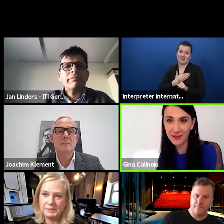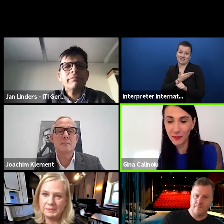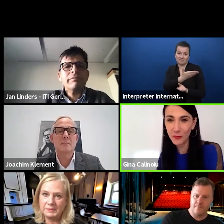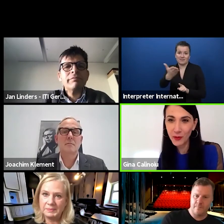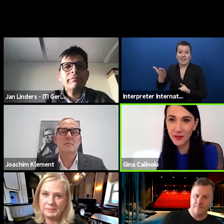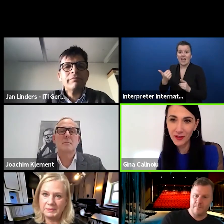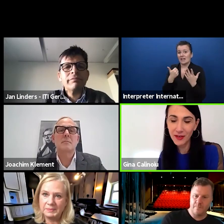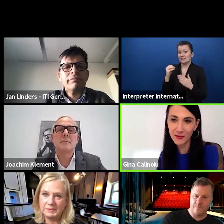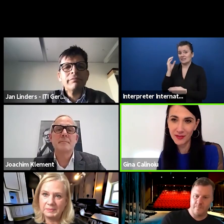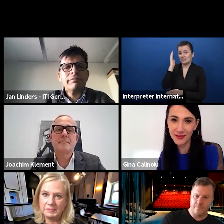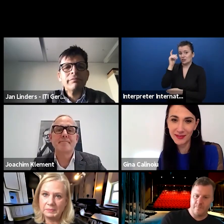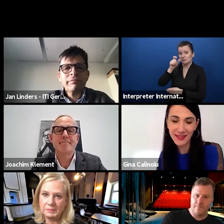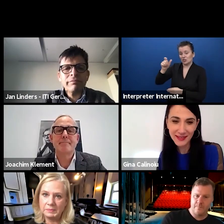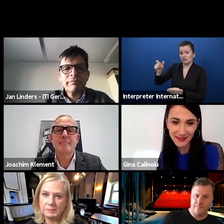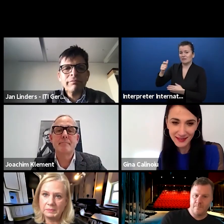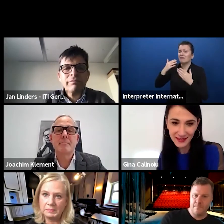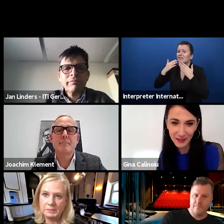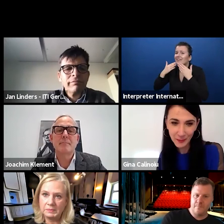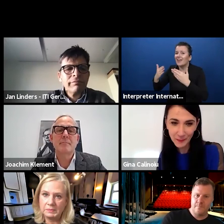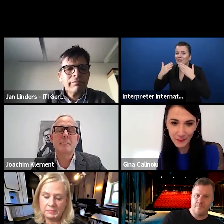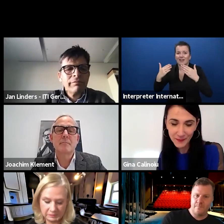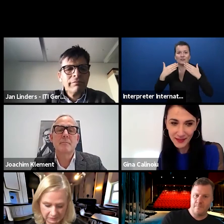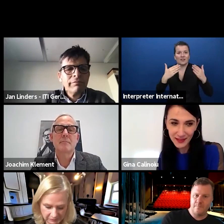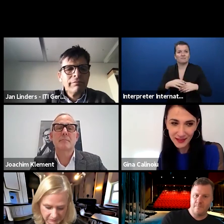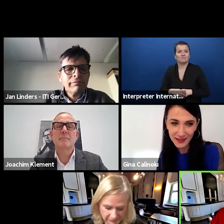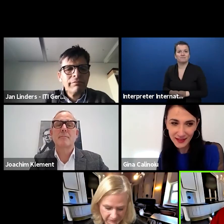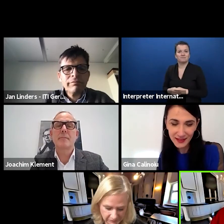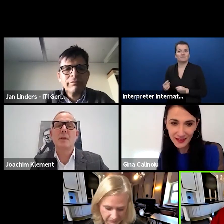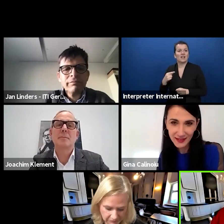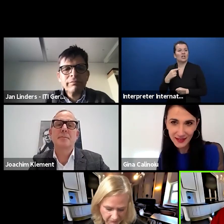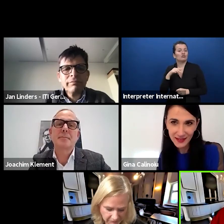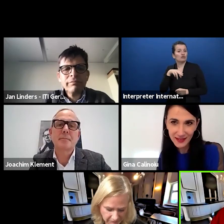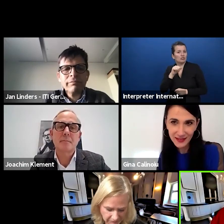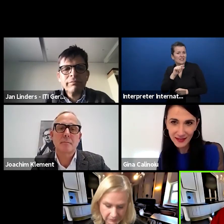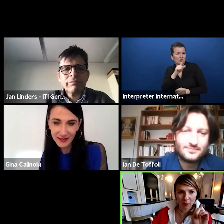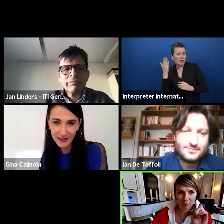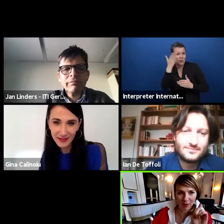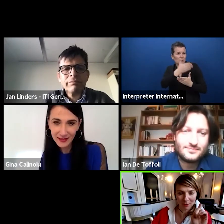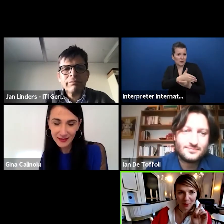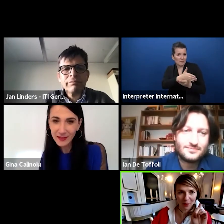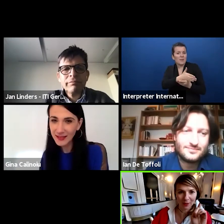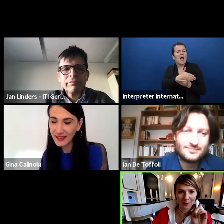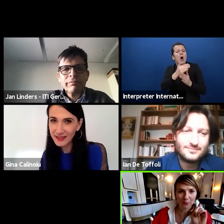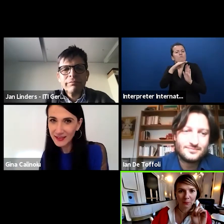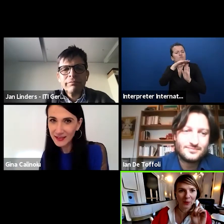from- Gin,a may I just interrupt because we have a little change in programme and